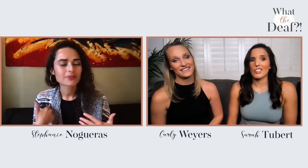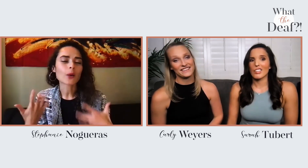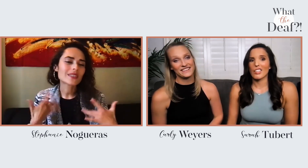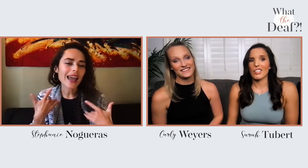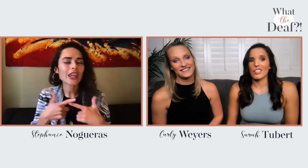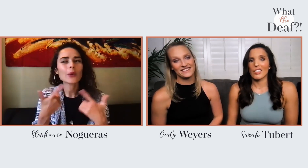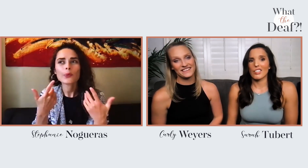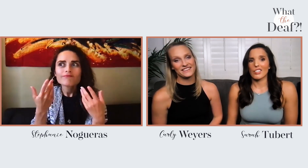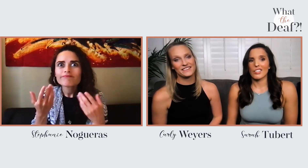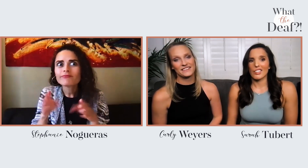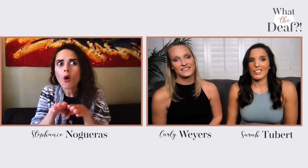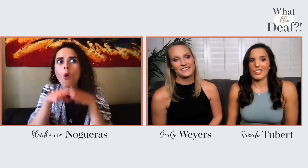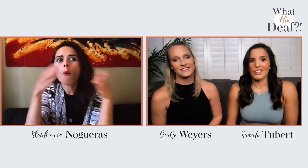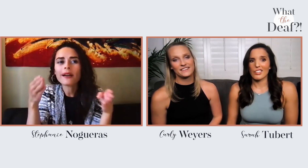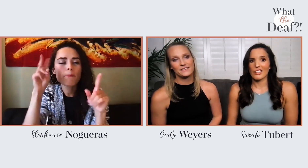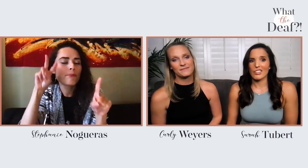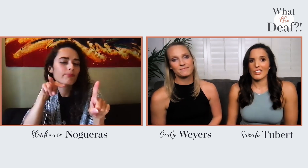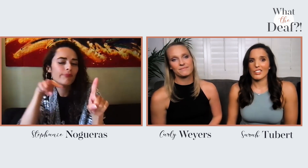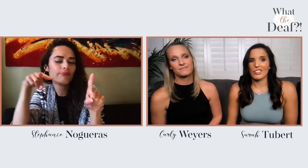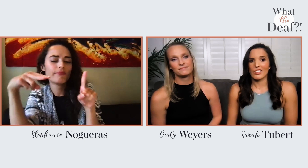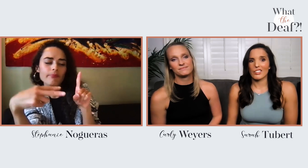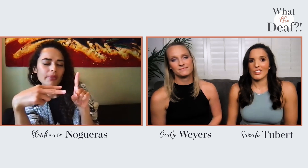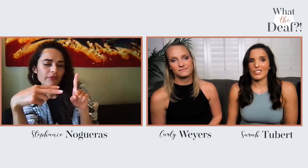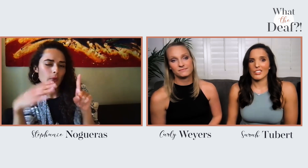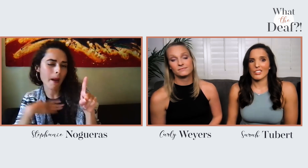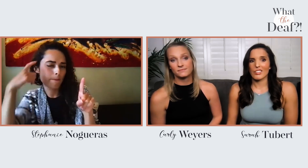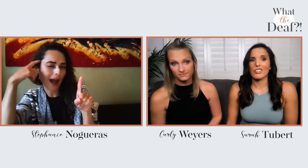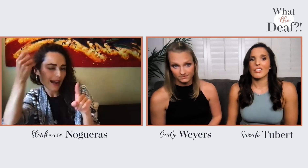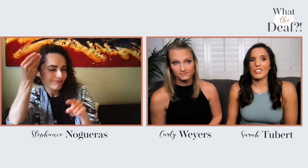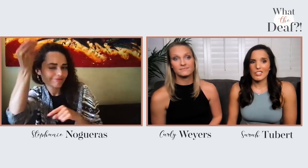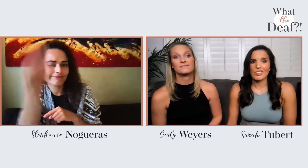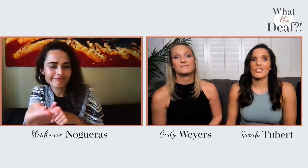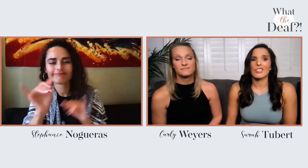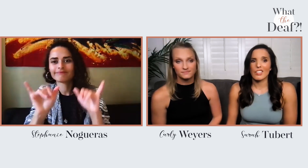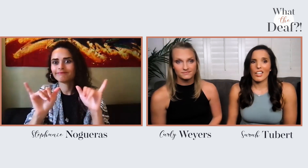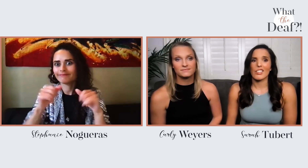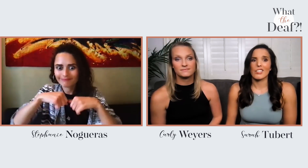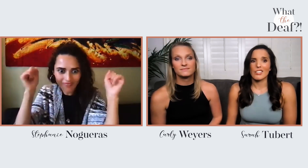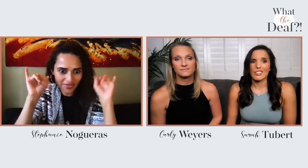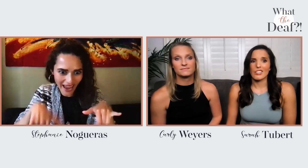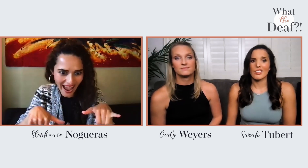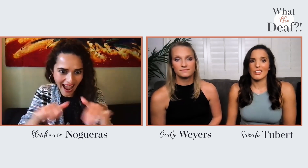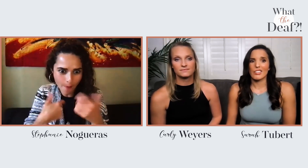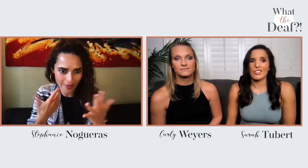It was so cool to be able to give you my perspective. You know, open up my mind, and just a little little peek inside,